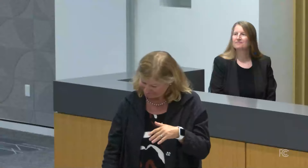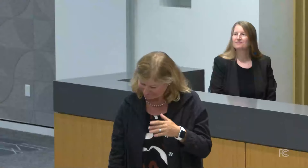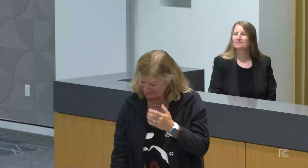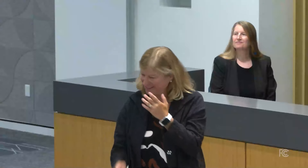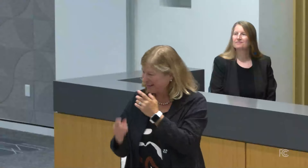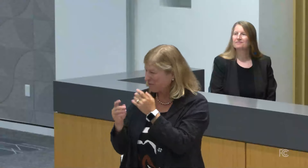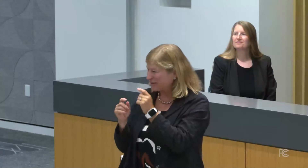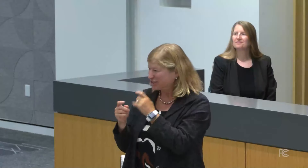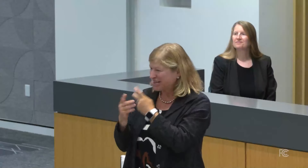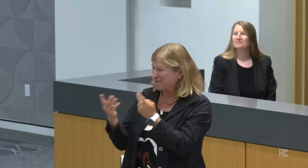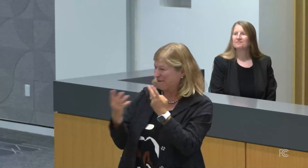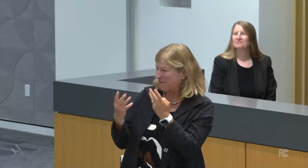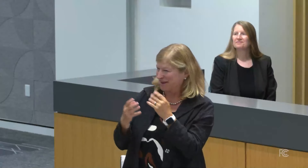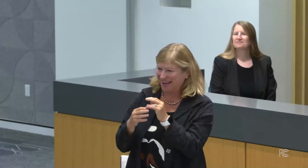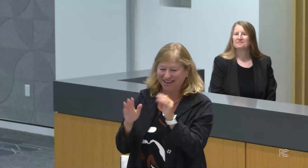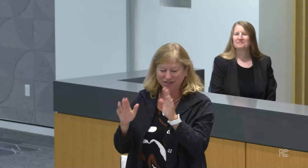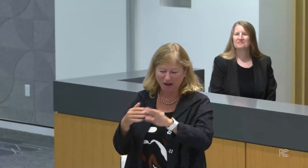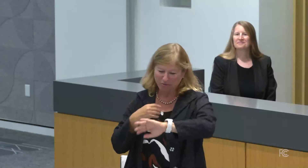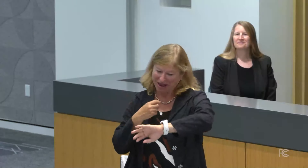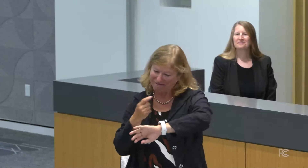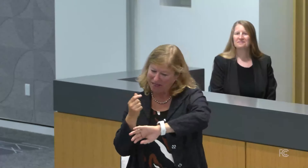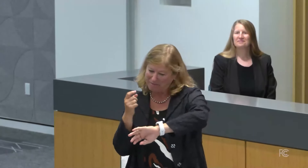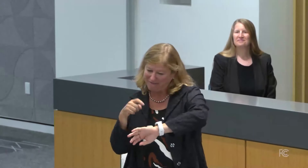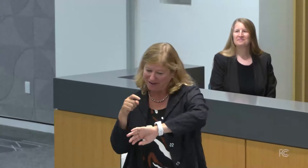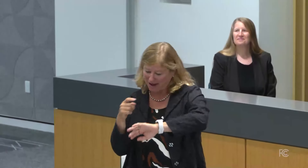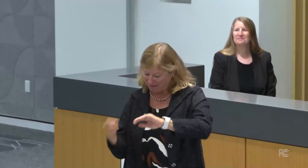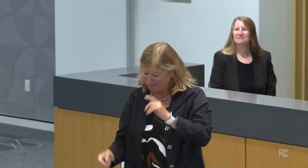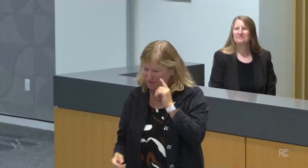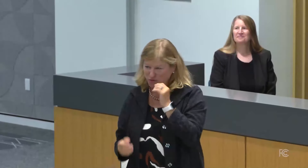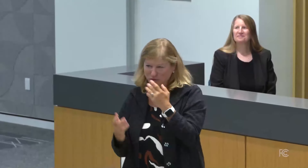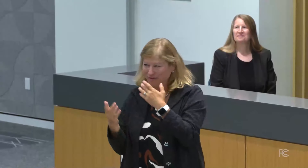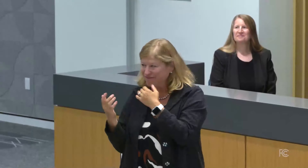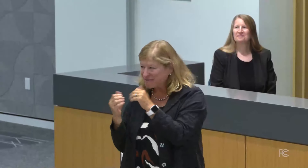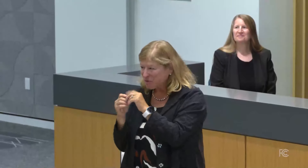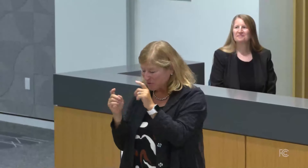ABLE TO BRING QUALIFIED PEOPLE TO THE WORKFORCE.